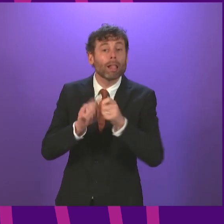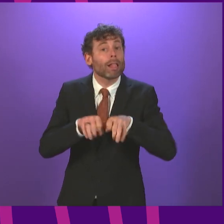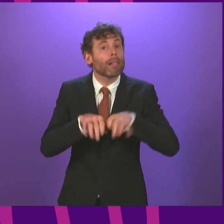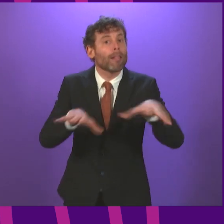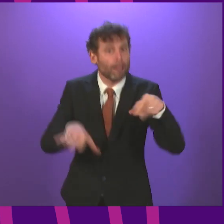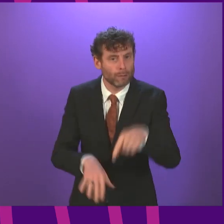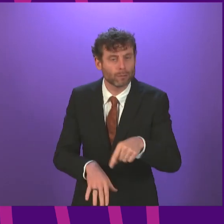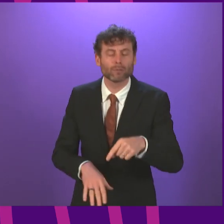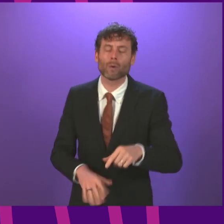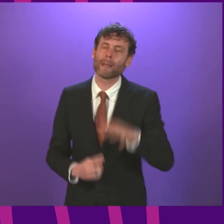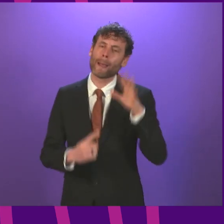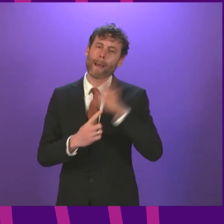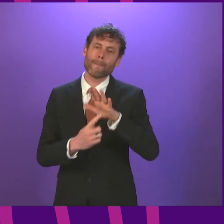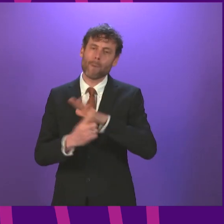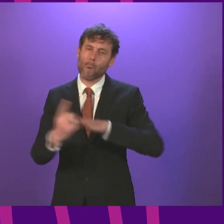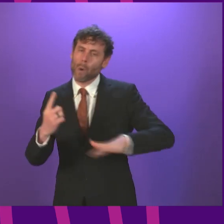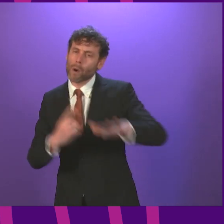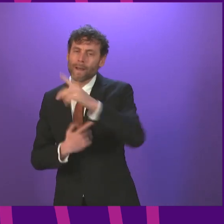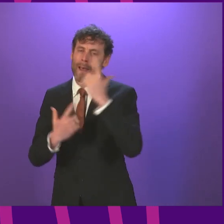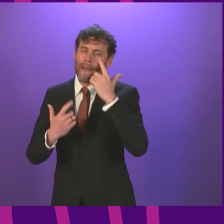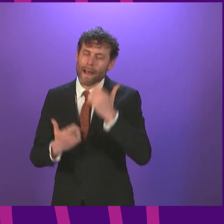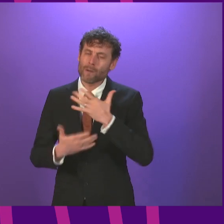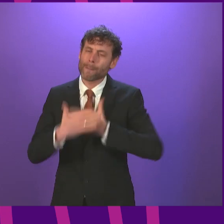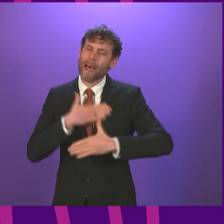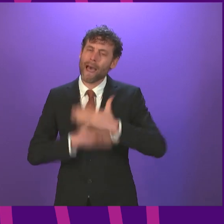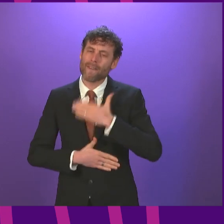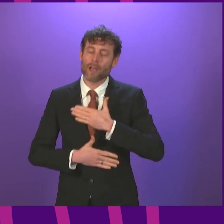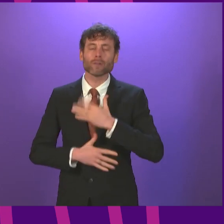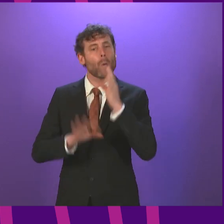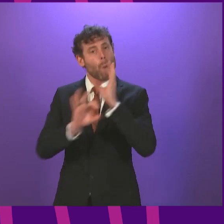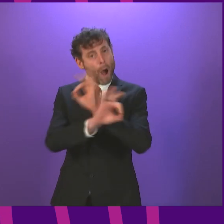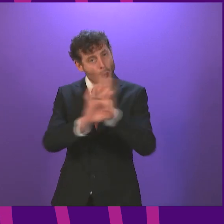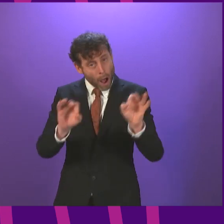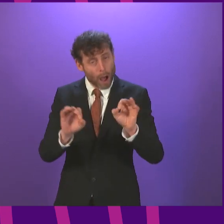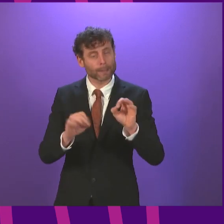to everyone is to continue to follow the same stay-at-home rule for now: stay at home except